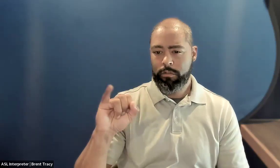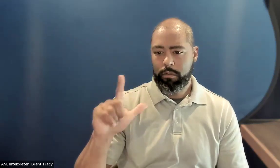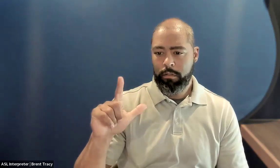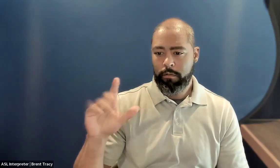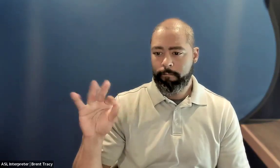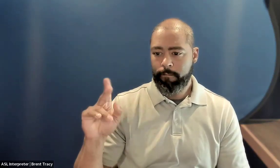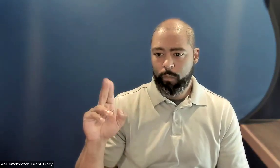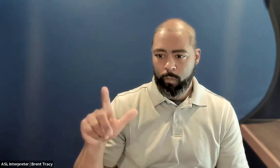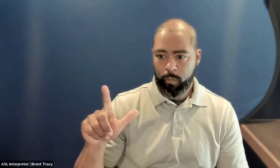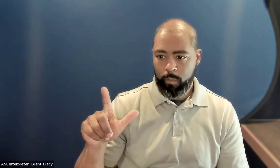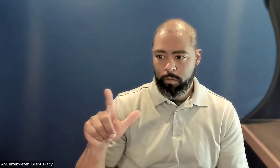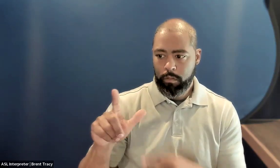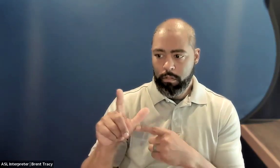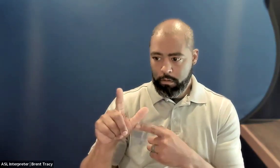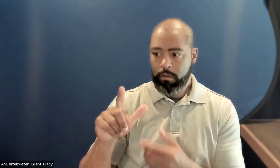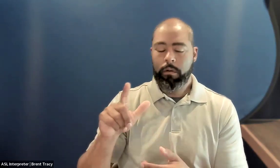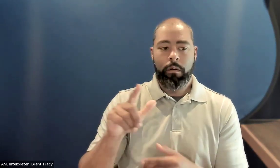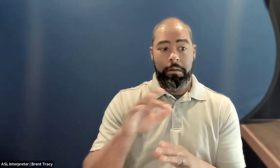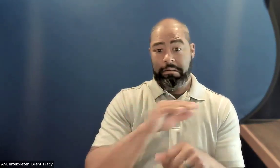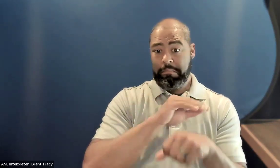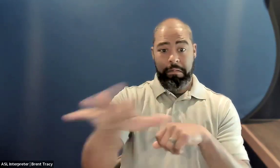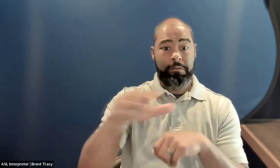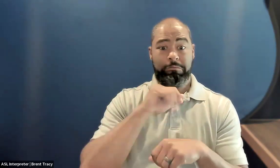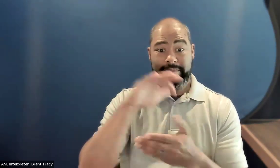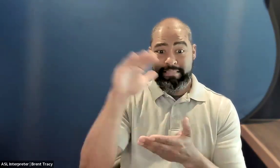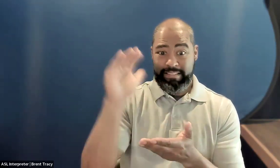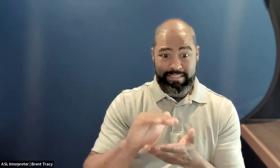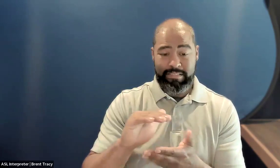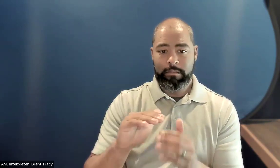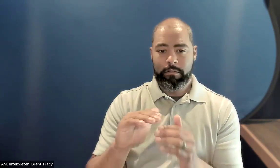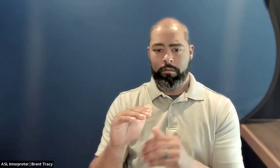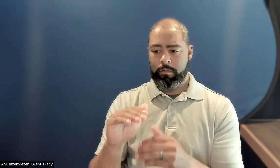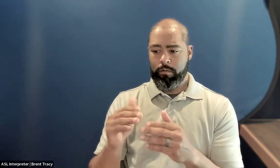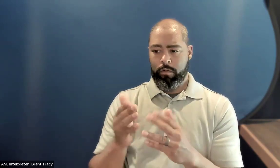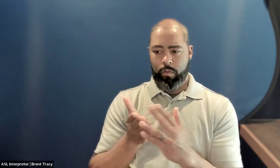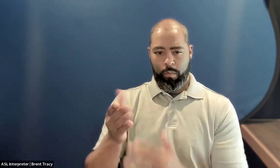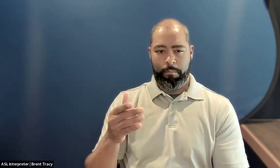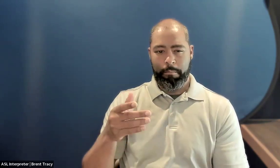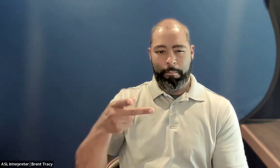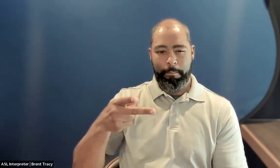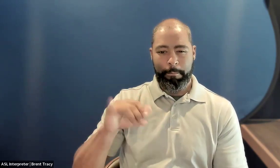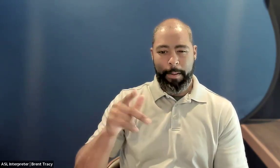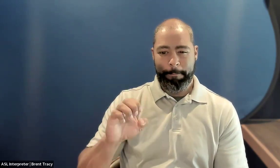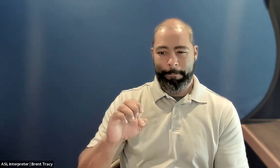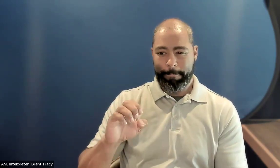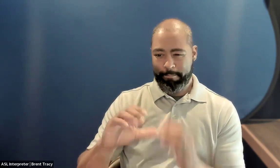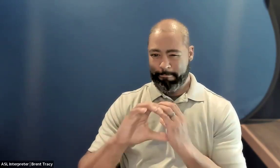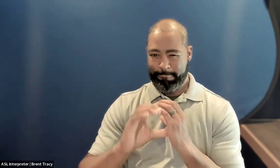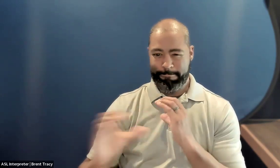So it's quite possible that this would be applied only to major energy infrastructure expansions of that nature.